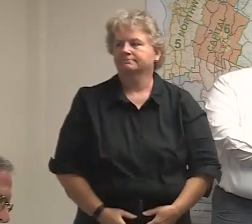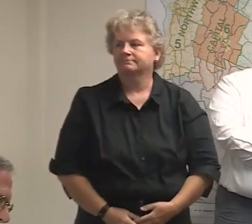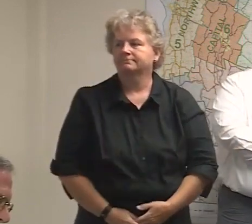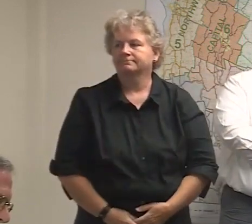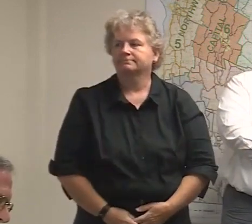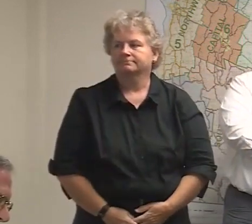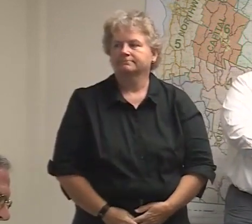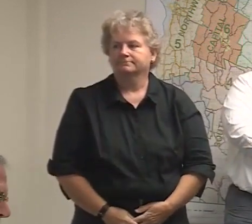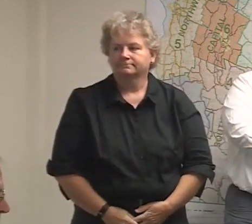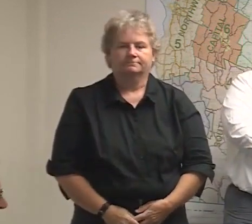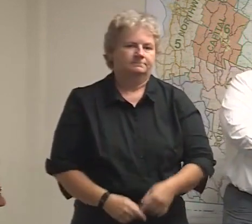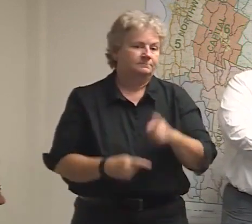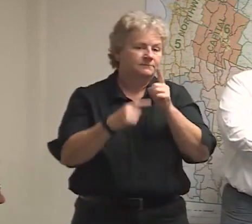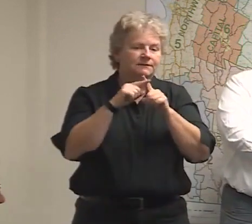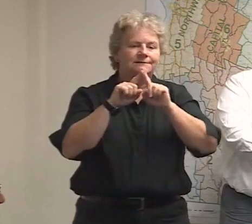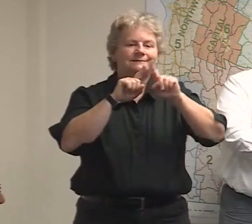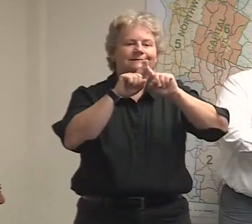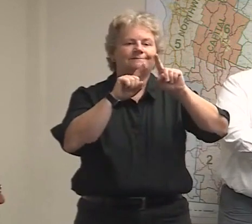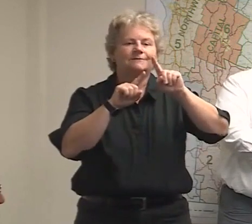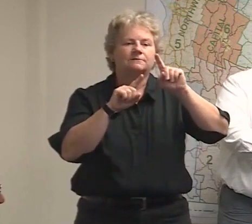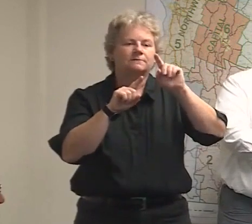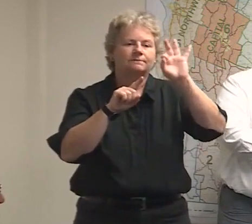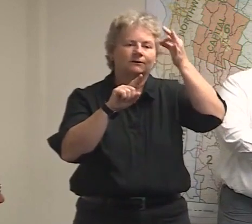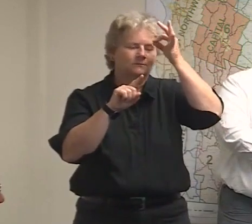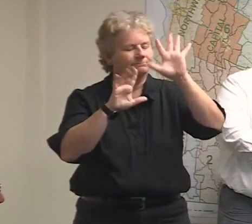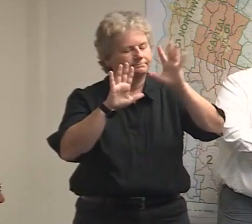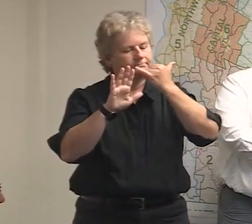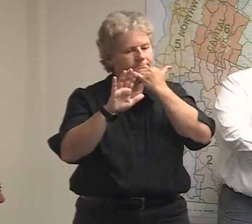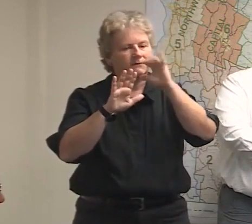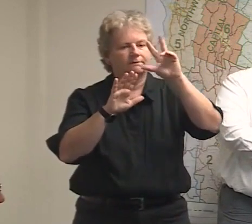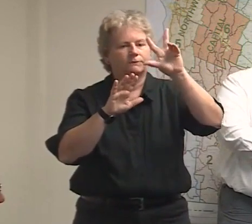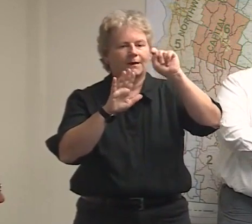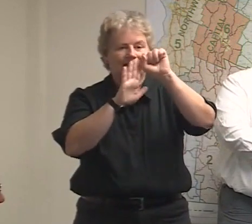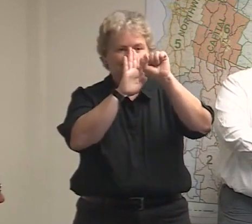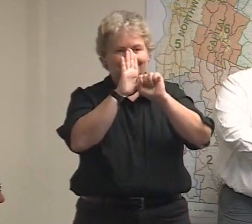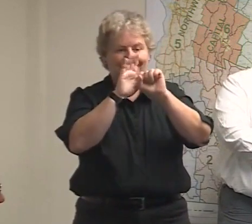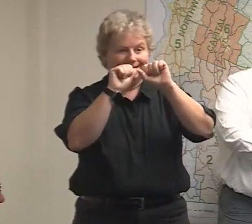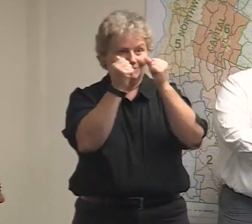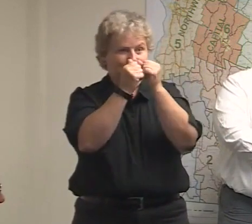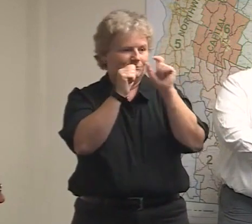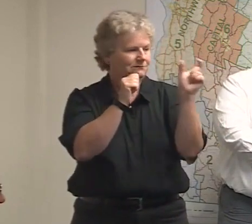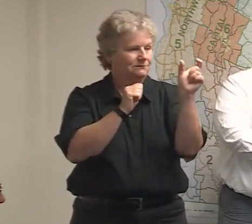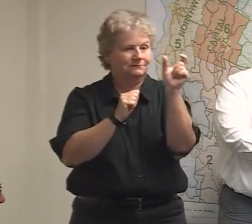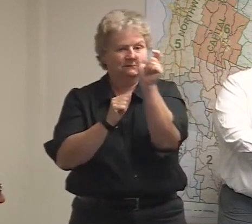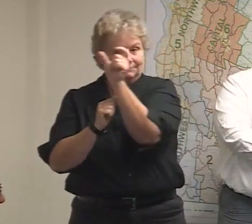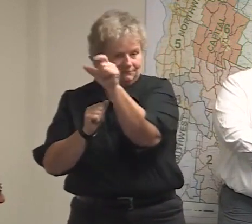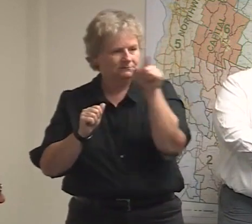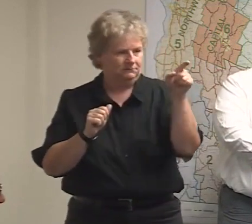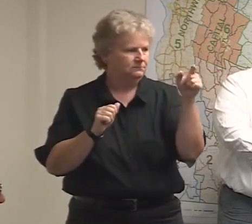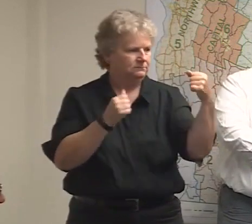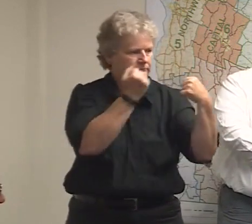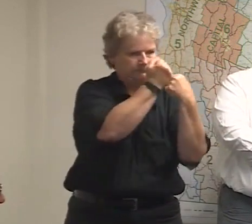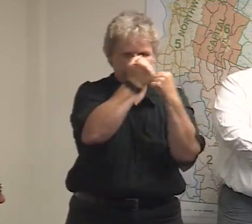AND WE’RE DOING JUST THAT IN THIS RESPONSE AS WELL. WE DID IT DURING IRENE AND AND AND AS WELL.